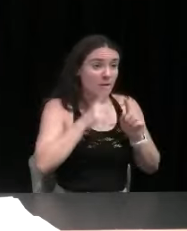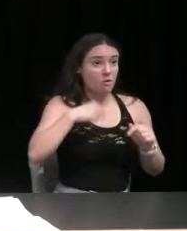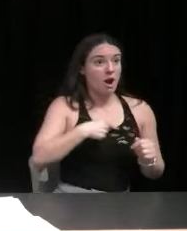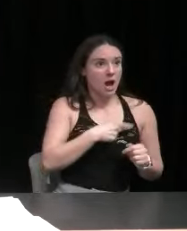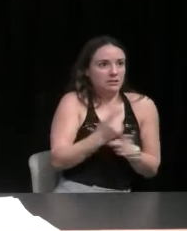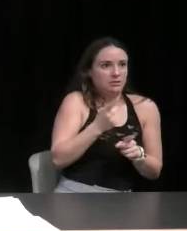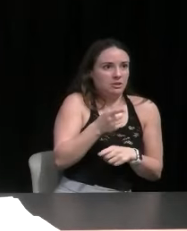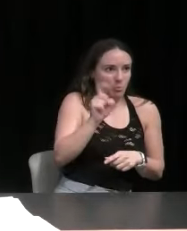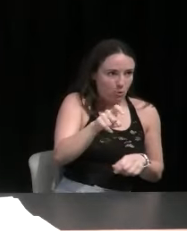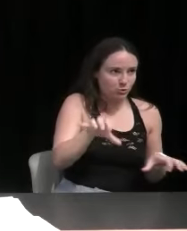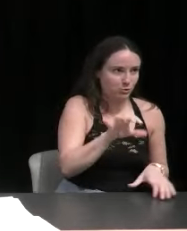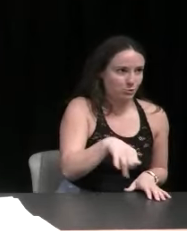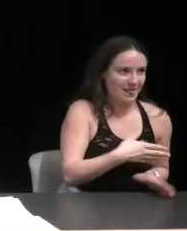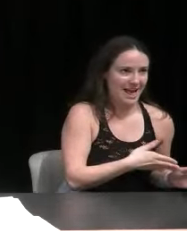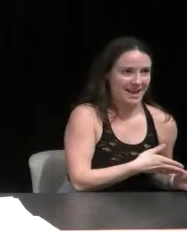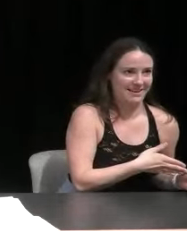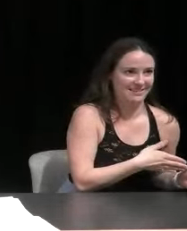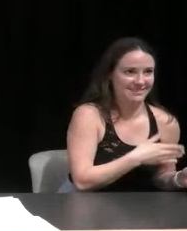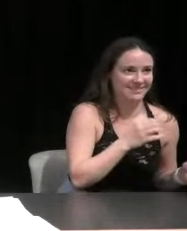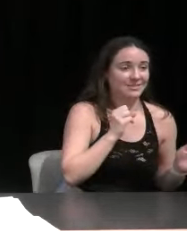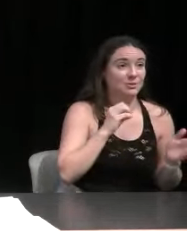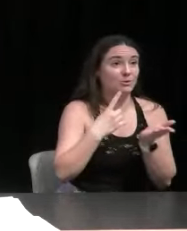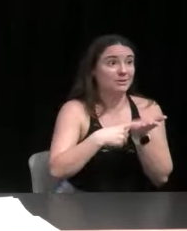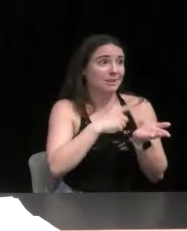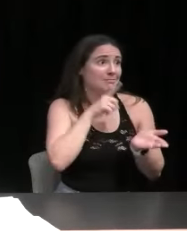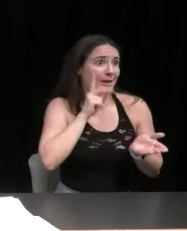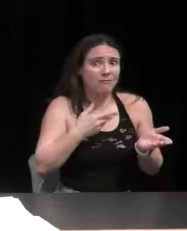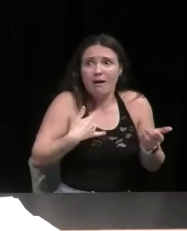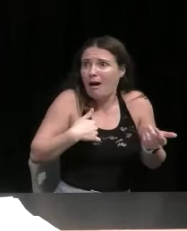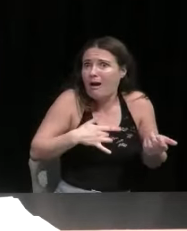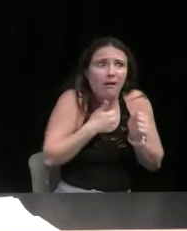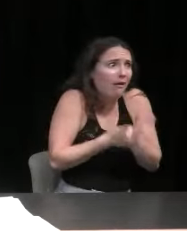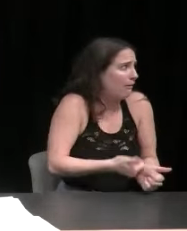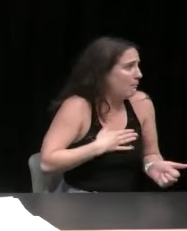that is considered rude but for us you should do that just walk right through a conversation some